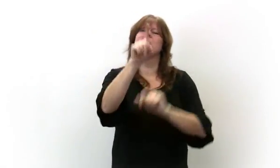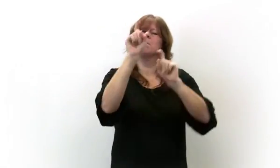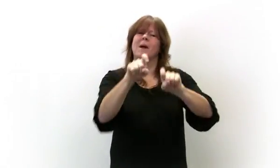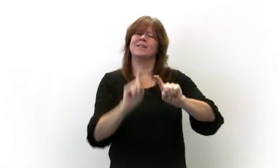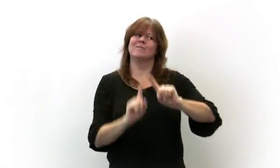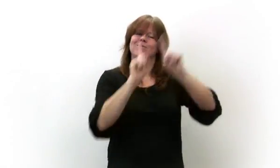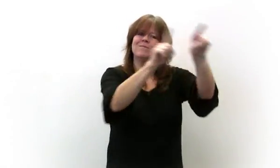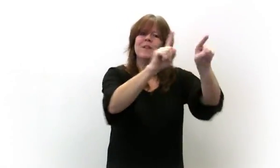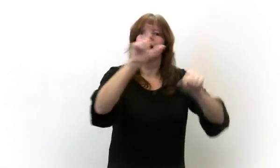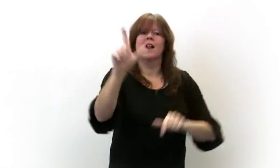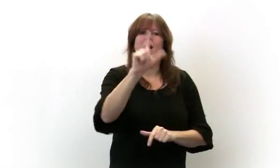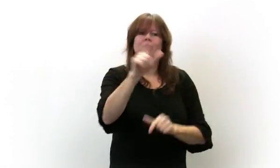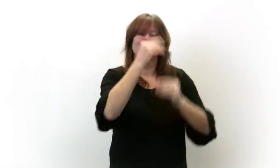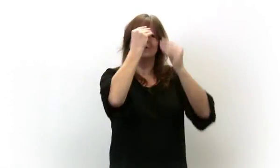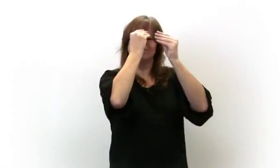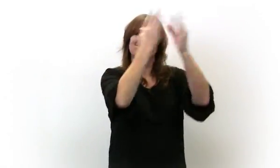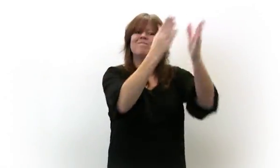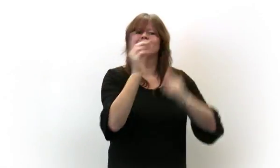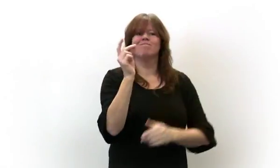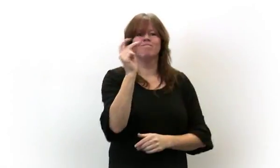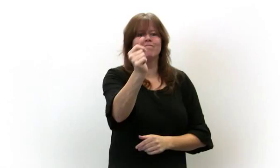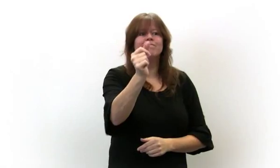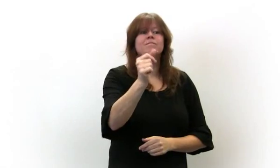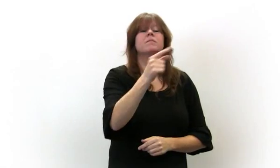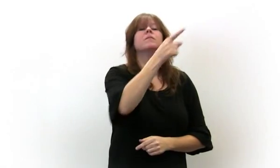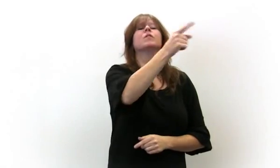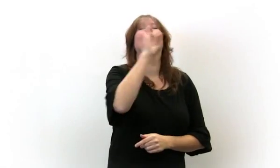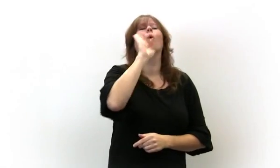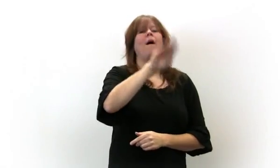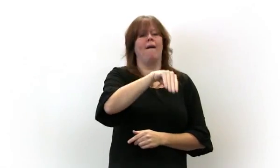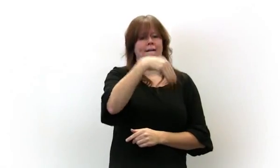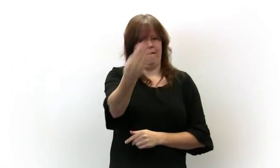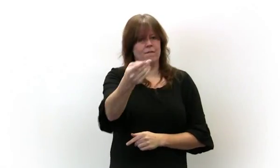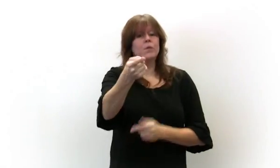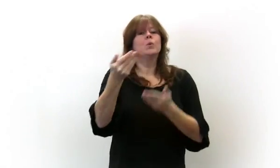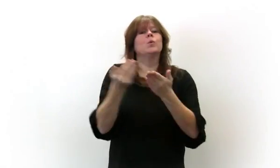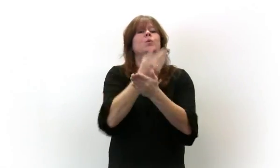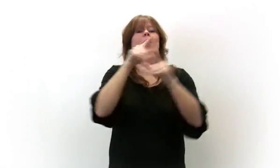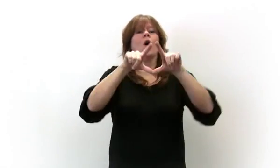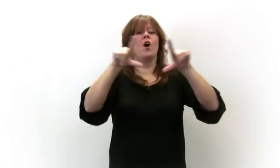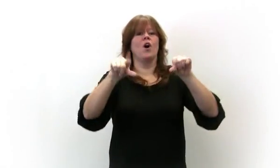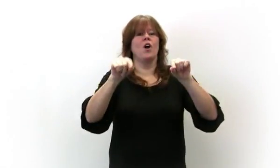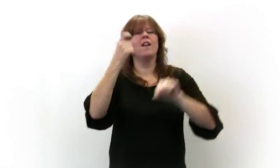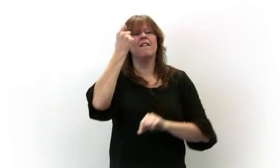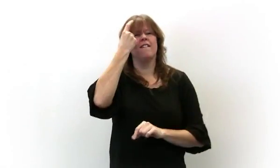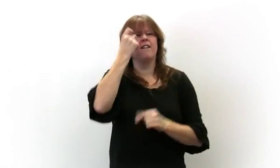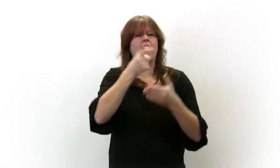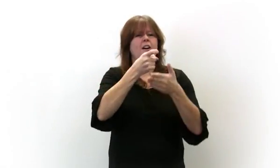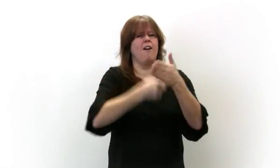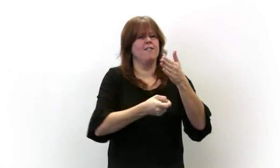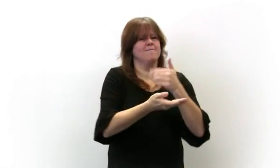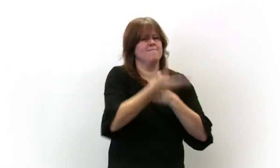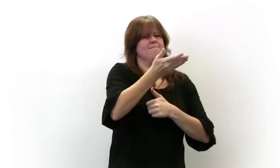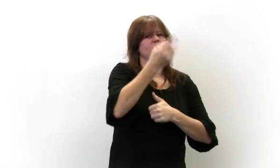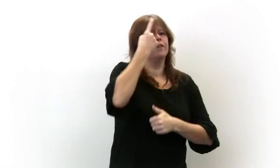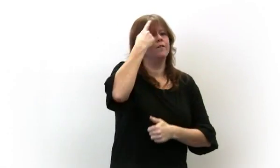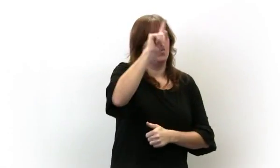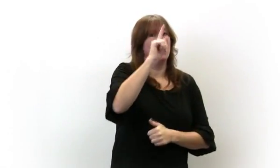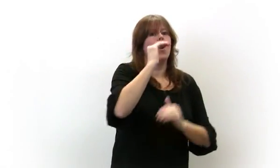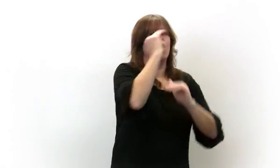go to the library and report it right away. The library will give you a new card. However, there is a cost for adults